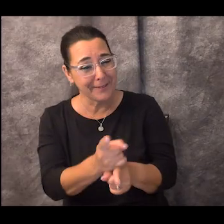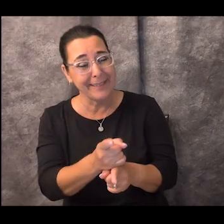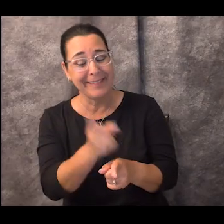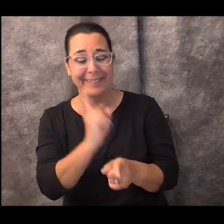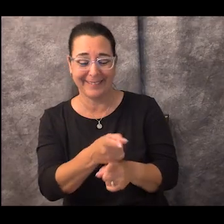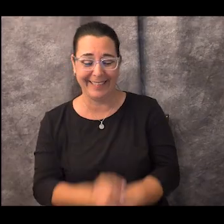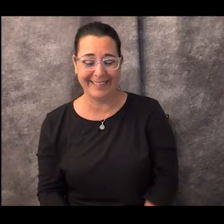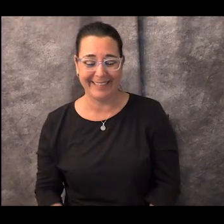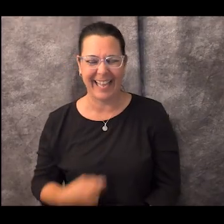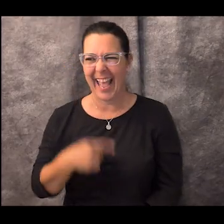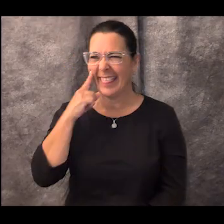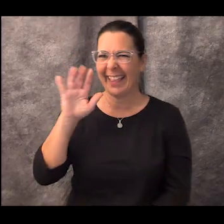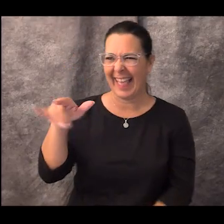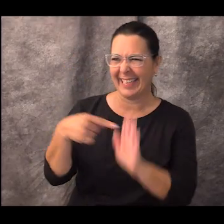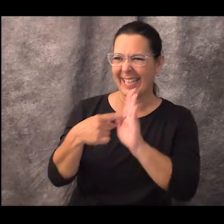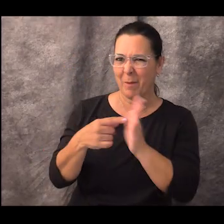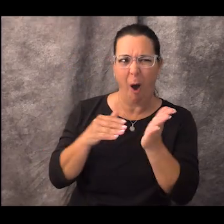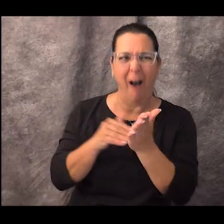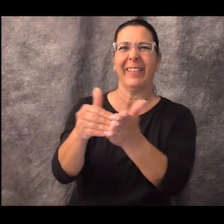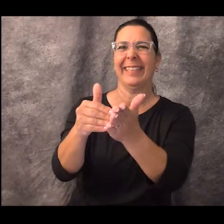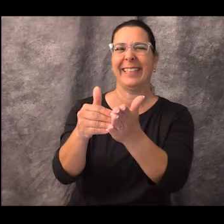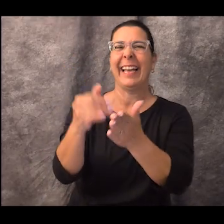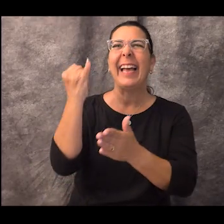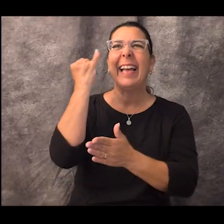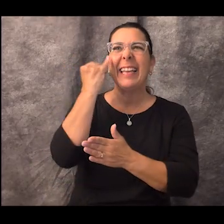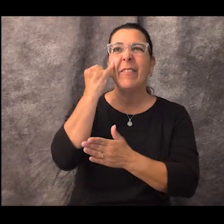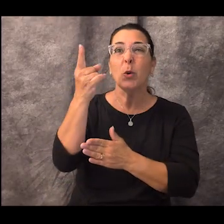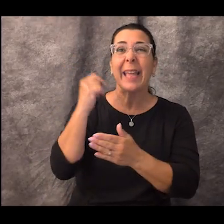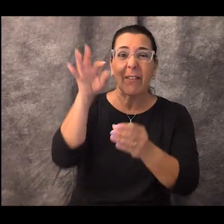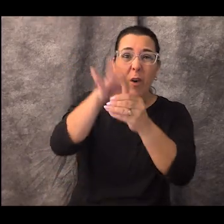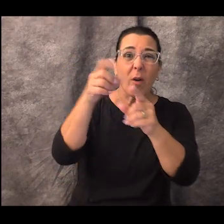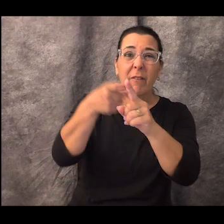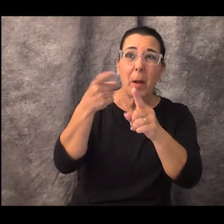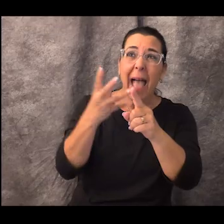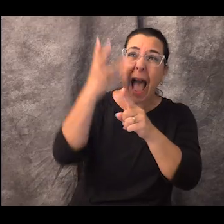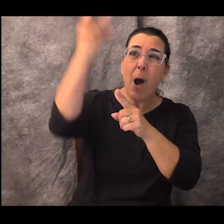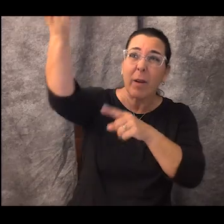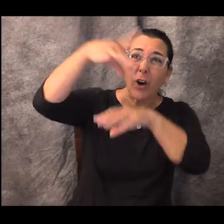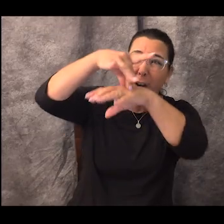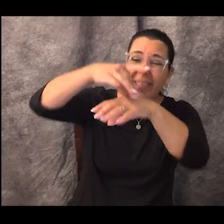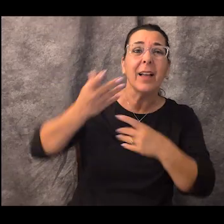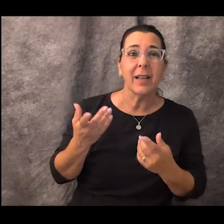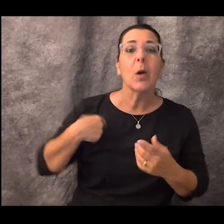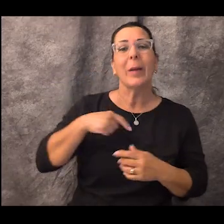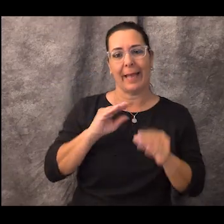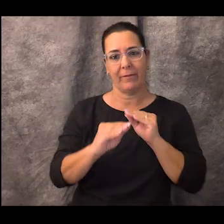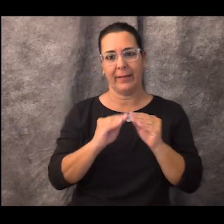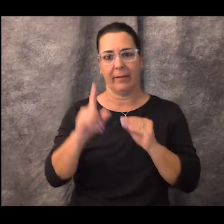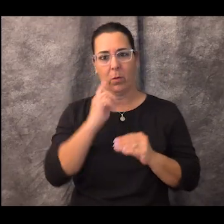(Michelle) I think about that one a lot. Like if you can vote from the International Space Station, we can fix it for like the blind person down the street.